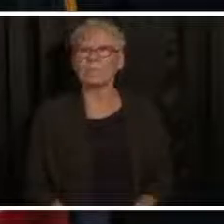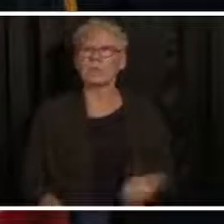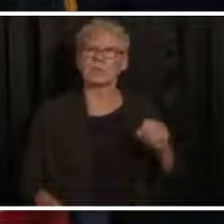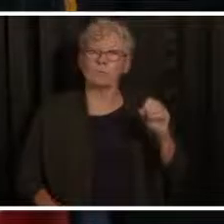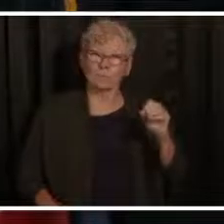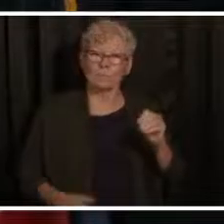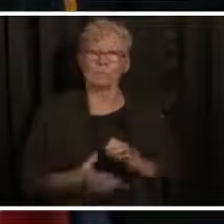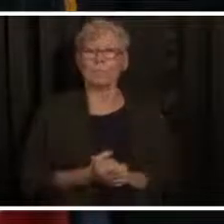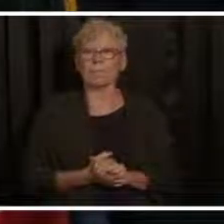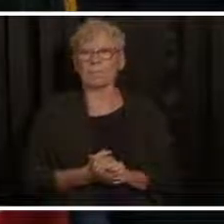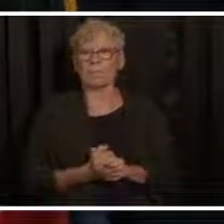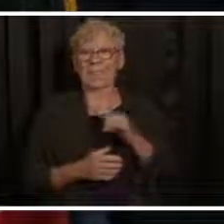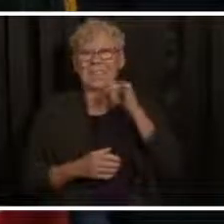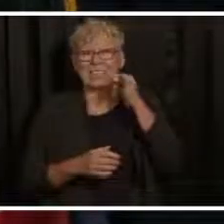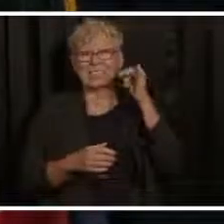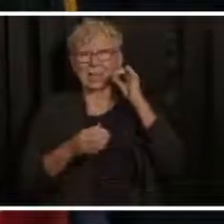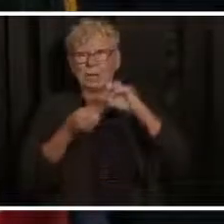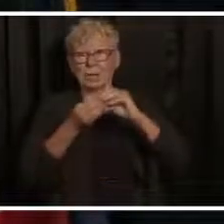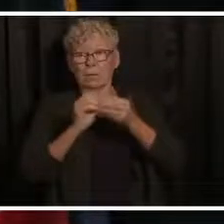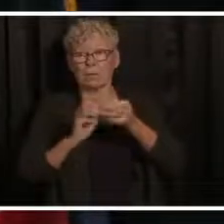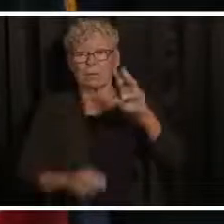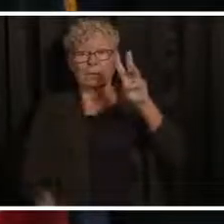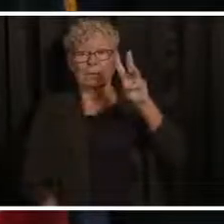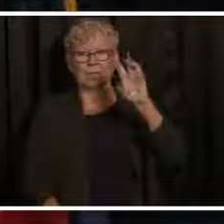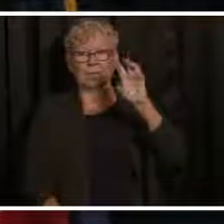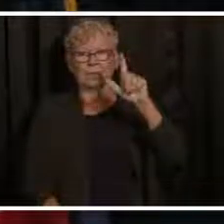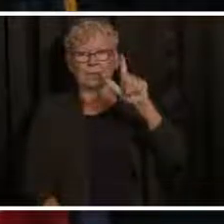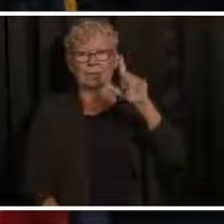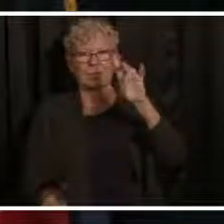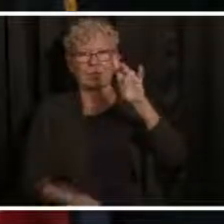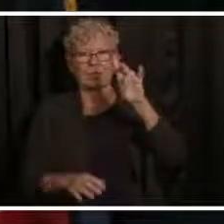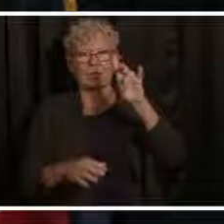Um as we have been, you know, for for some time. Um we really